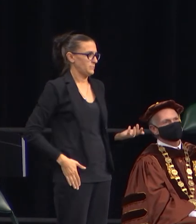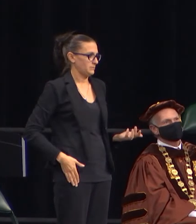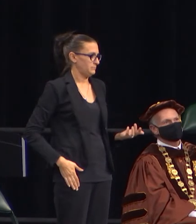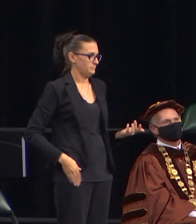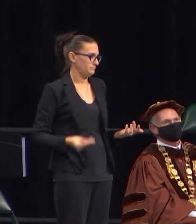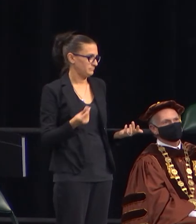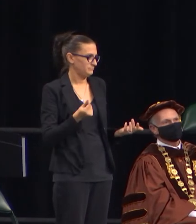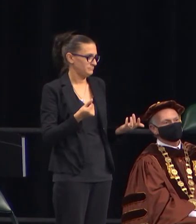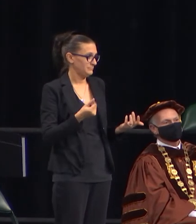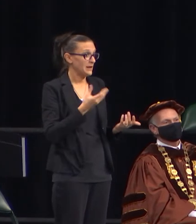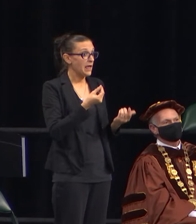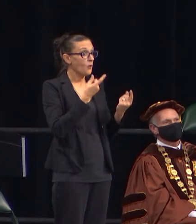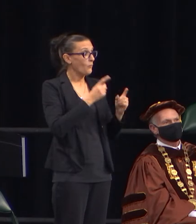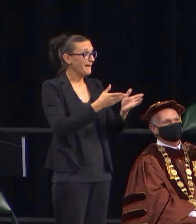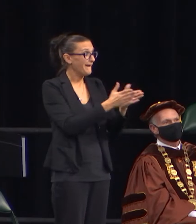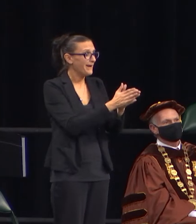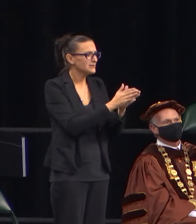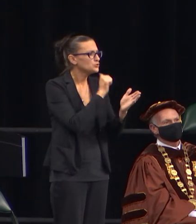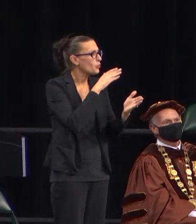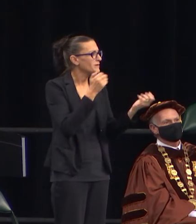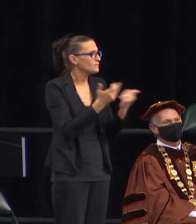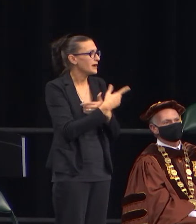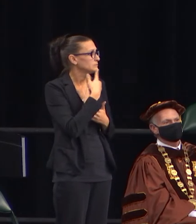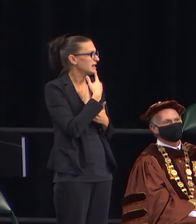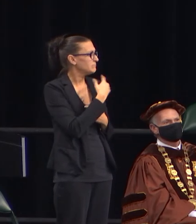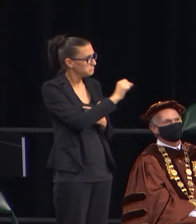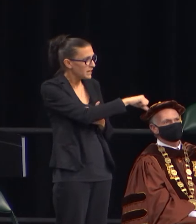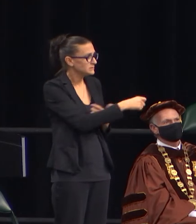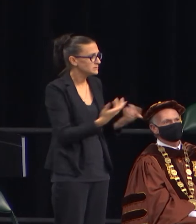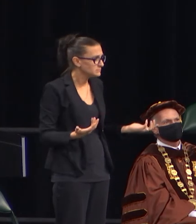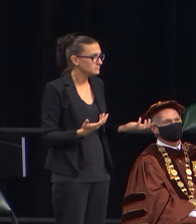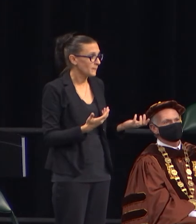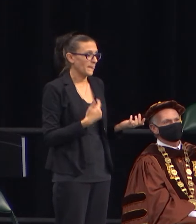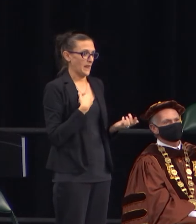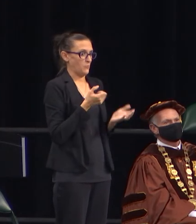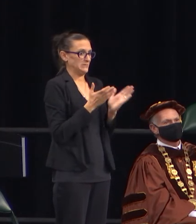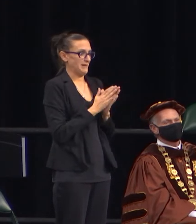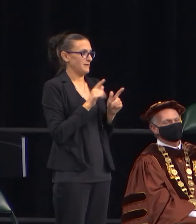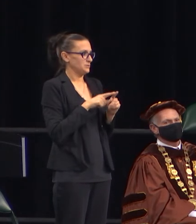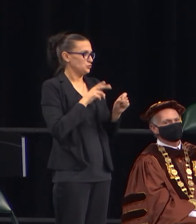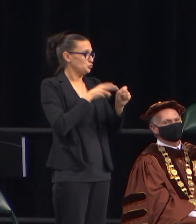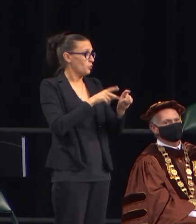And when asked, don't be afraid to say yes. I was asked to join boards.